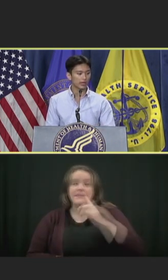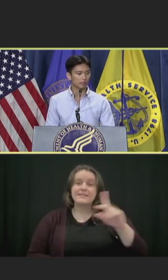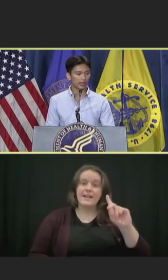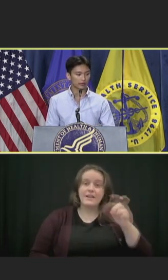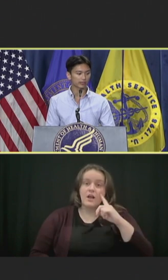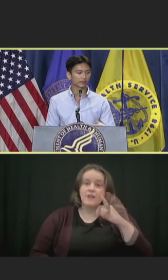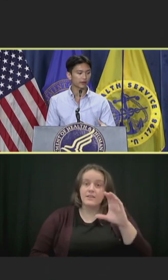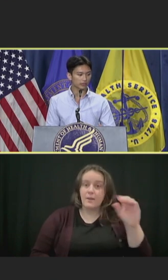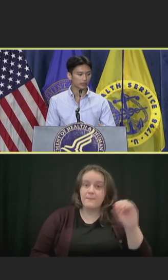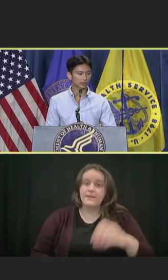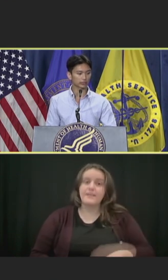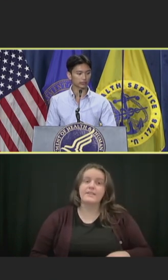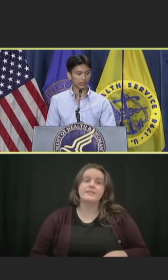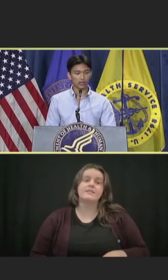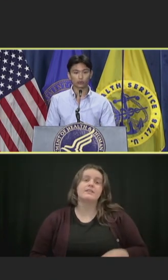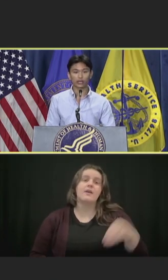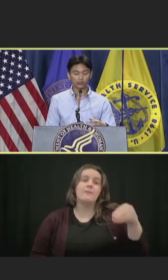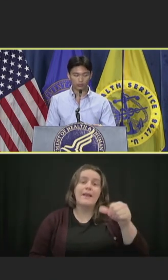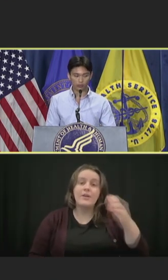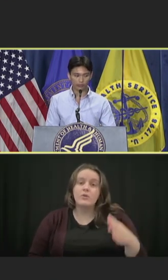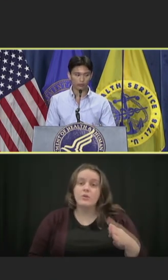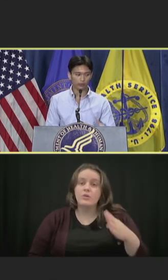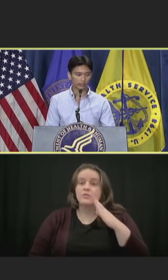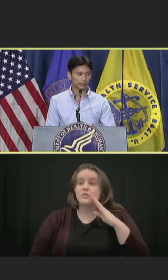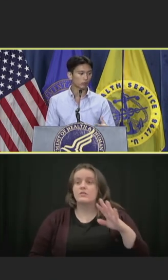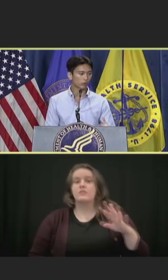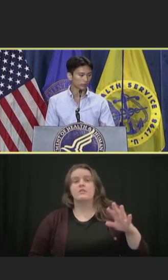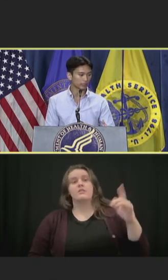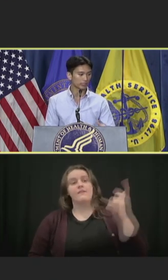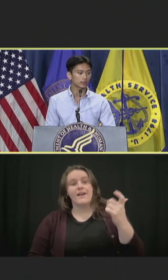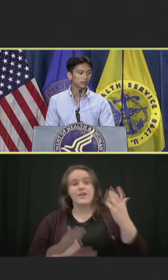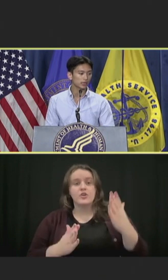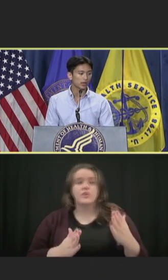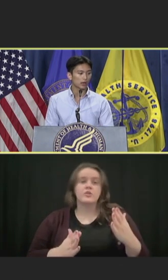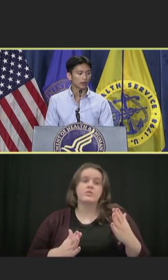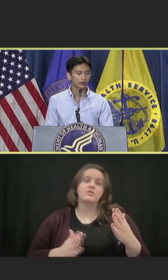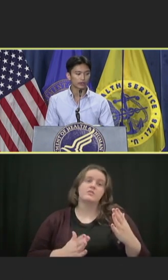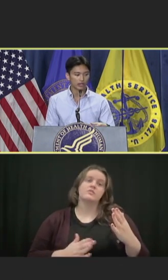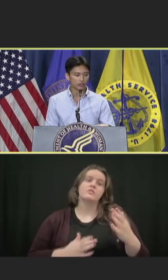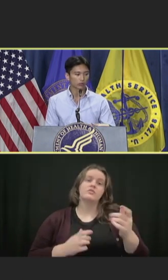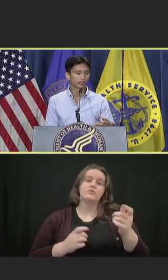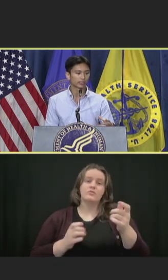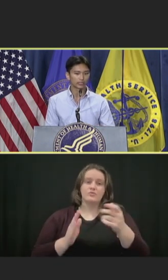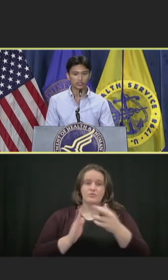payers and funders, regulatory authorities, importantly, international organizations,